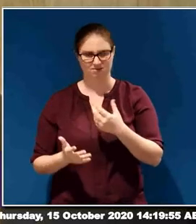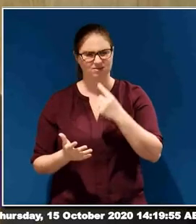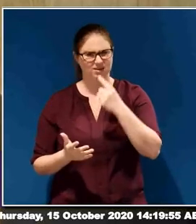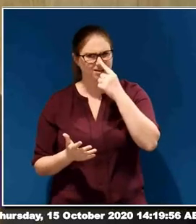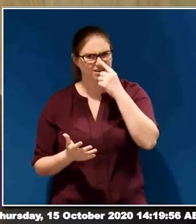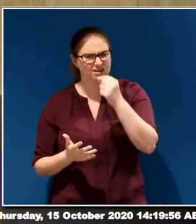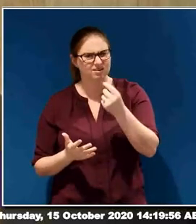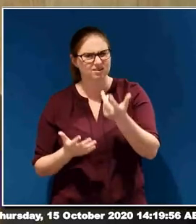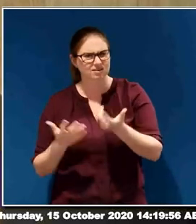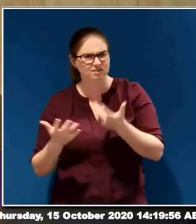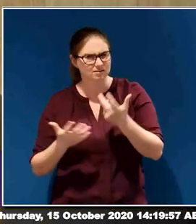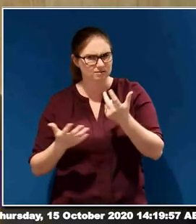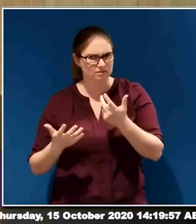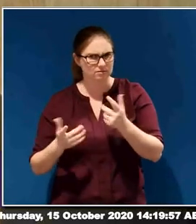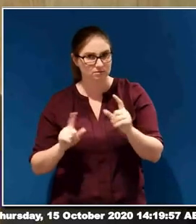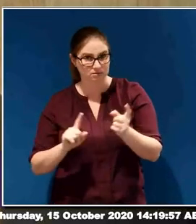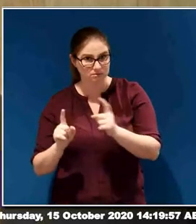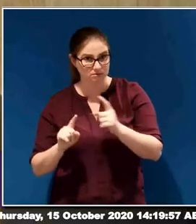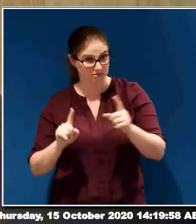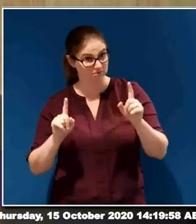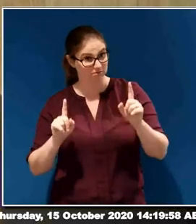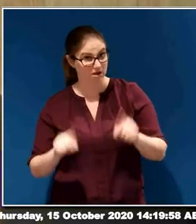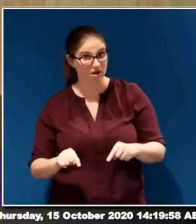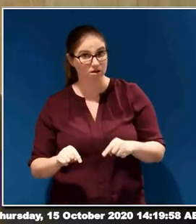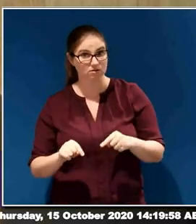to find another school just in case the student does get excluded?